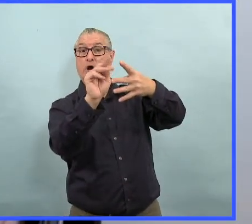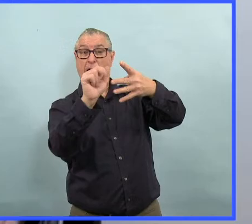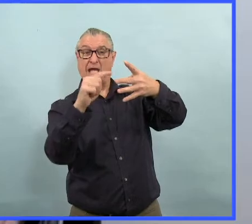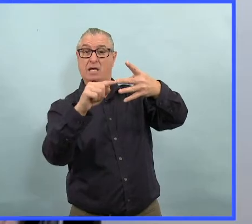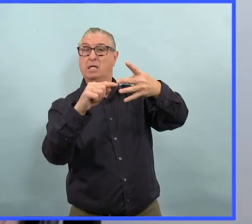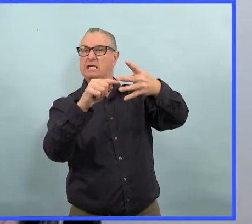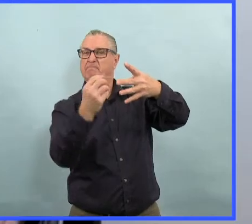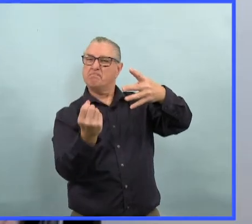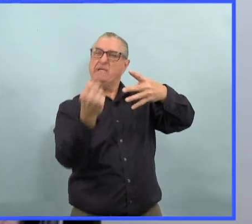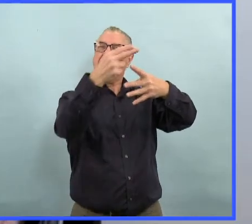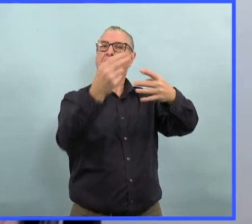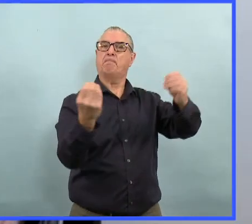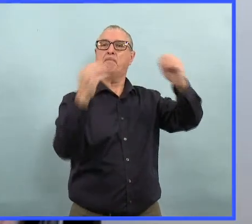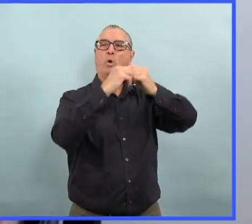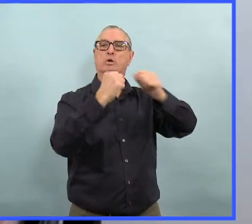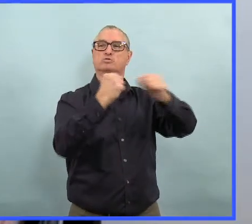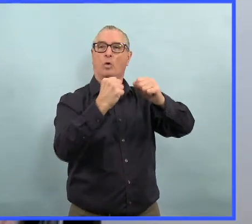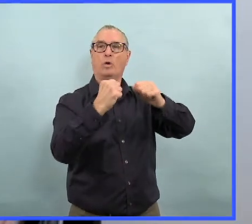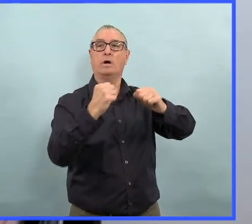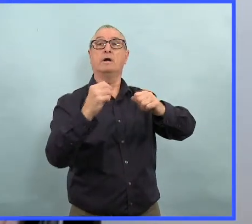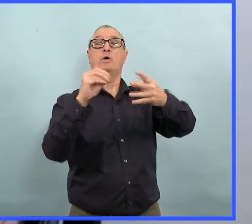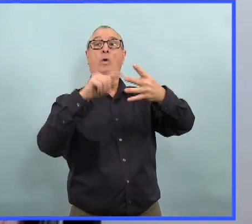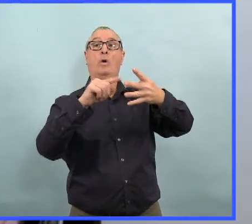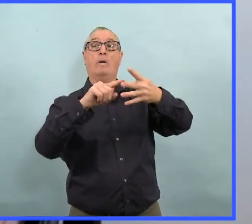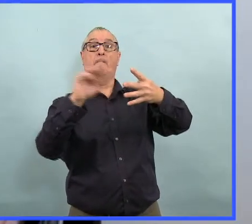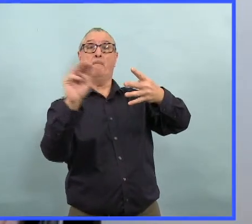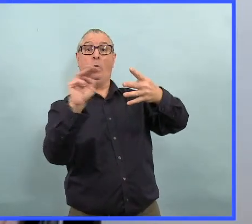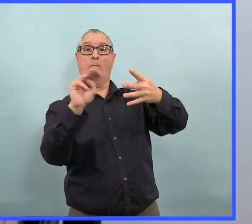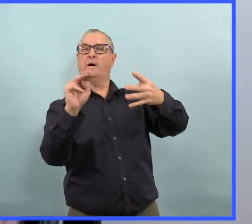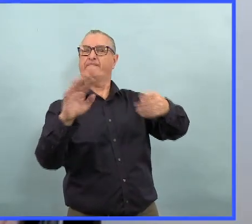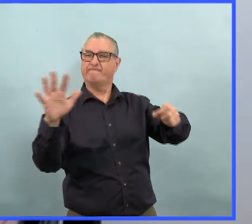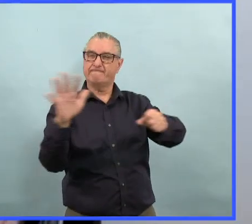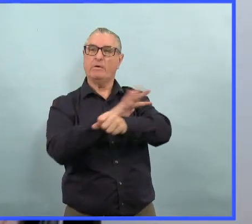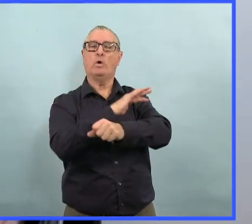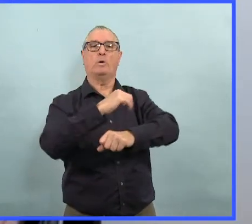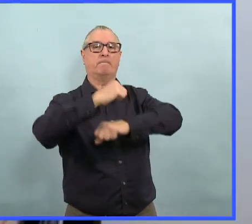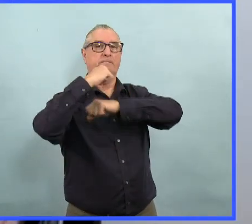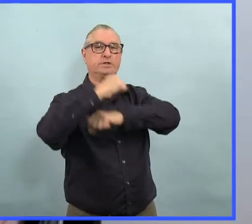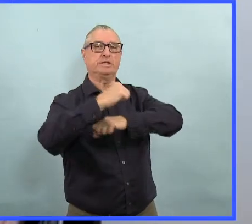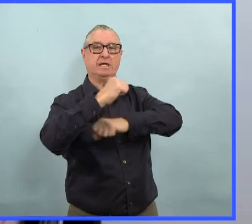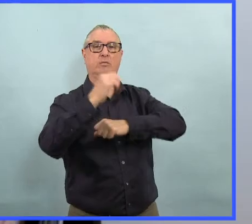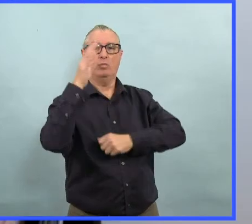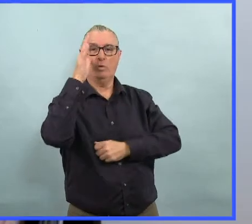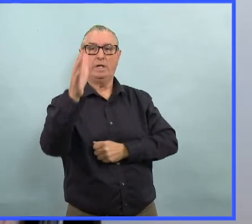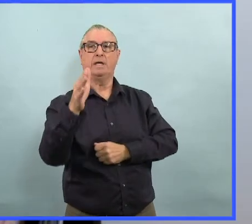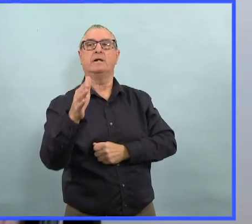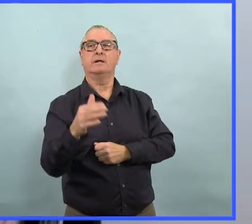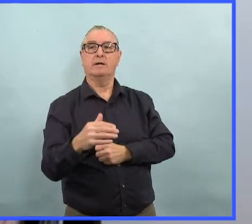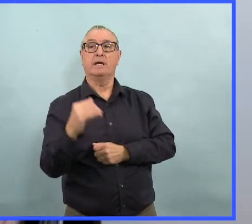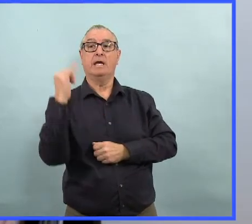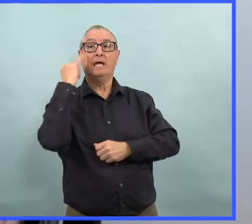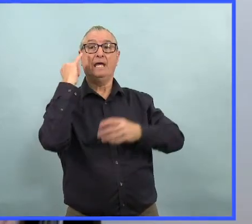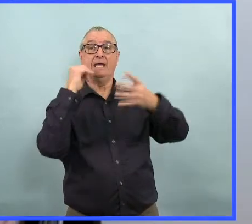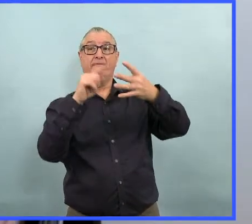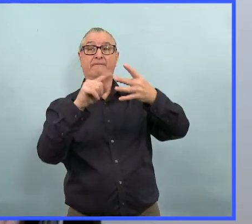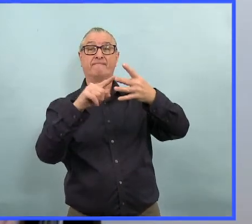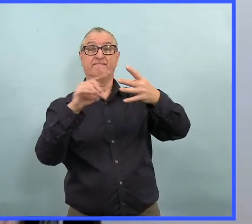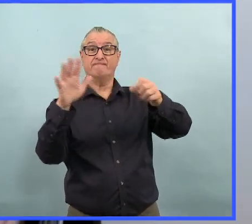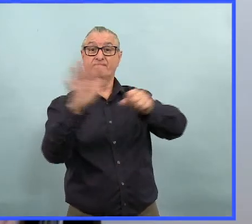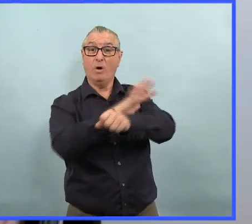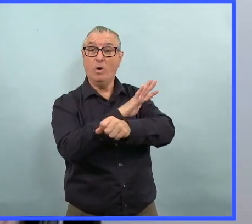response but hopefully have fewer side effects compared to the full dose um so manitoba much